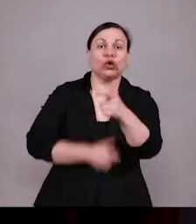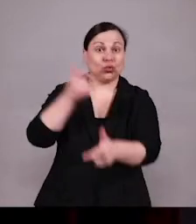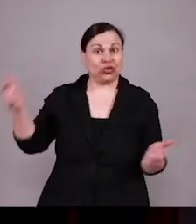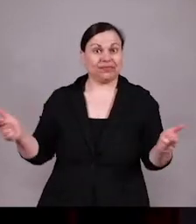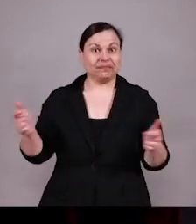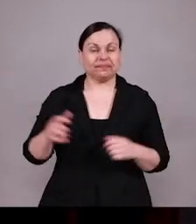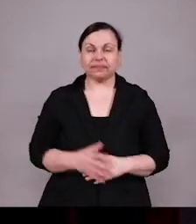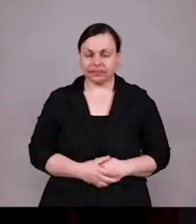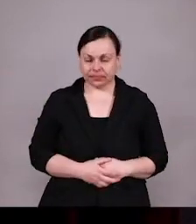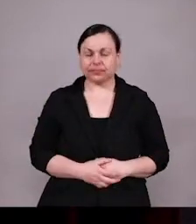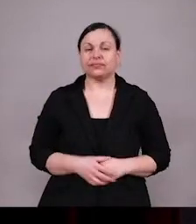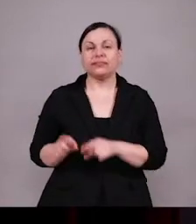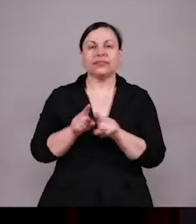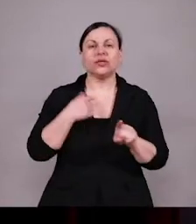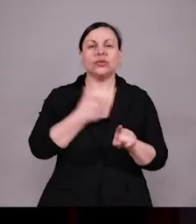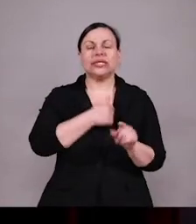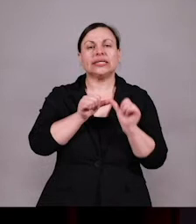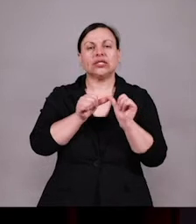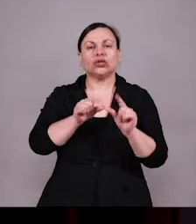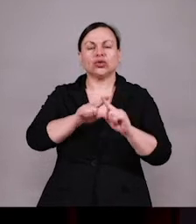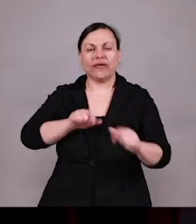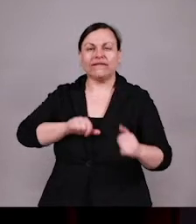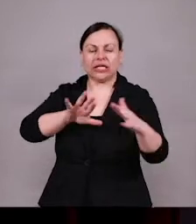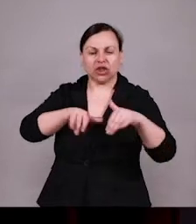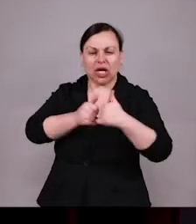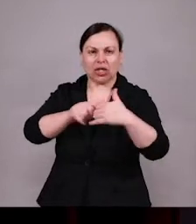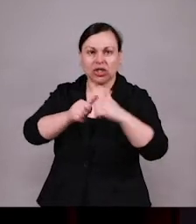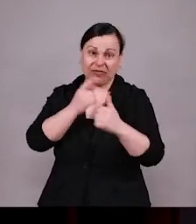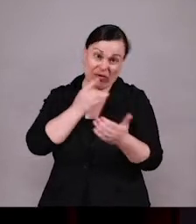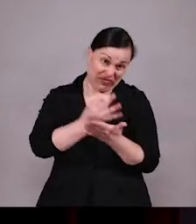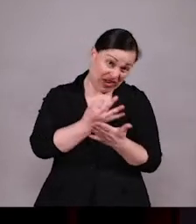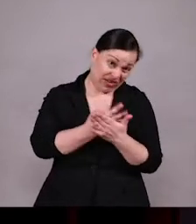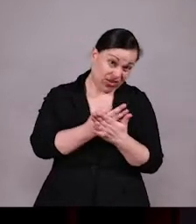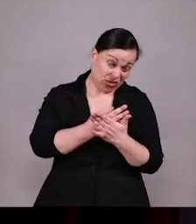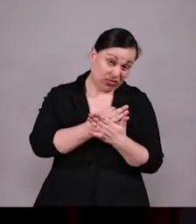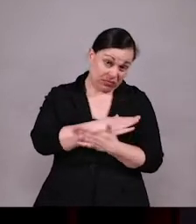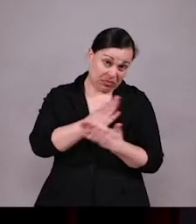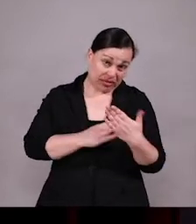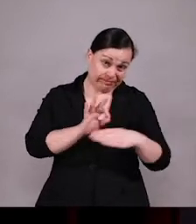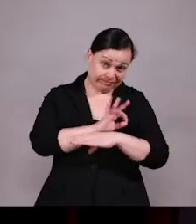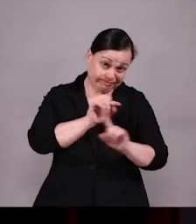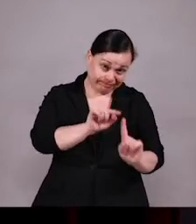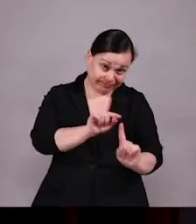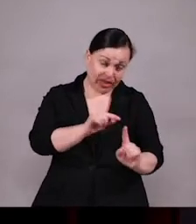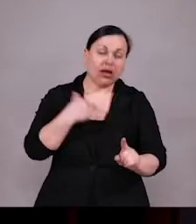As we continue to face headwinds on the financial front, we are also engaging with another